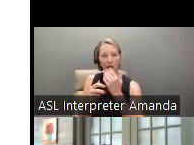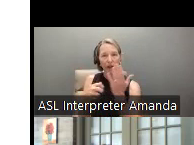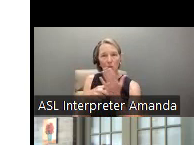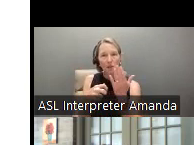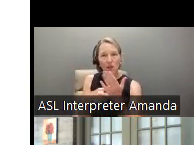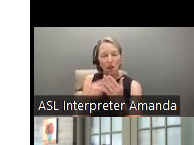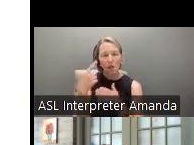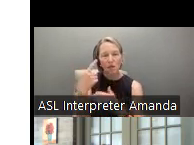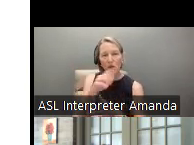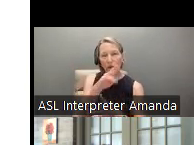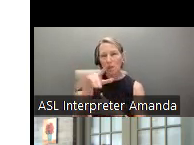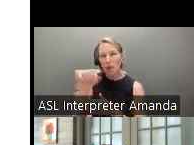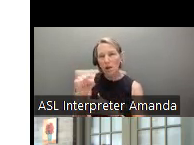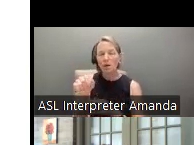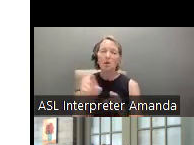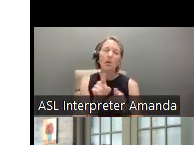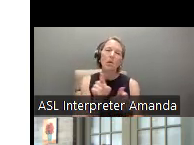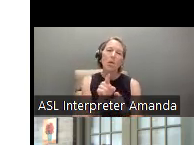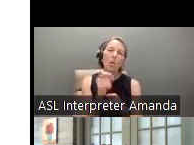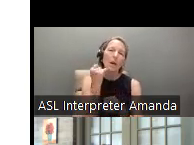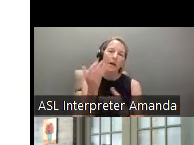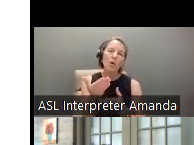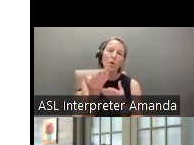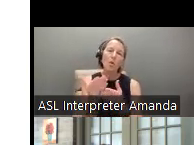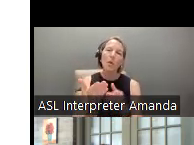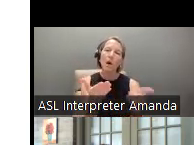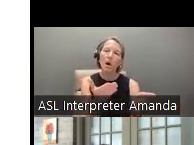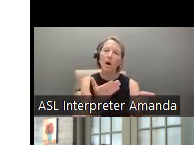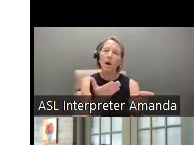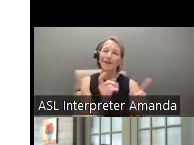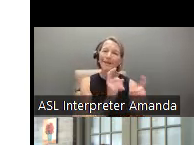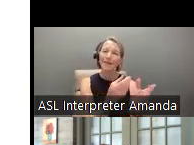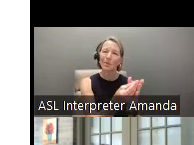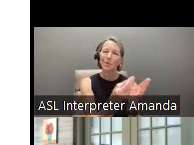um for those bills paid and then also if you provide the beneficiary spending money uh is